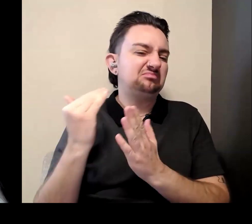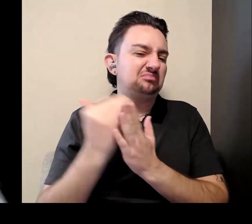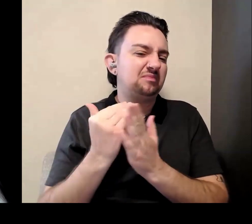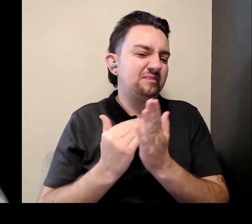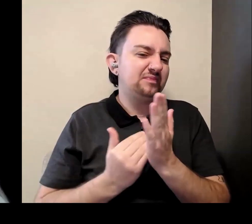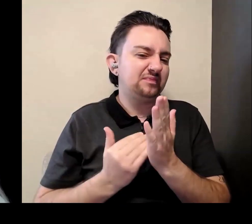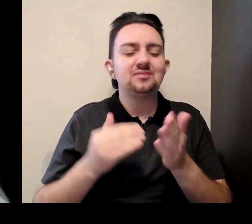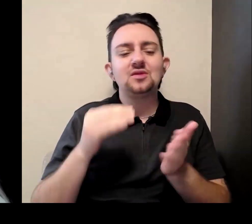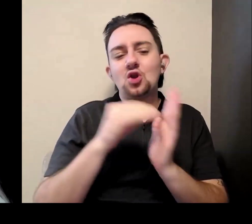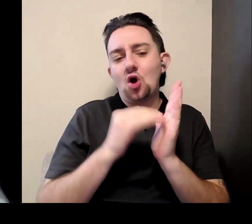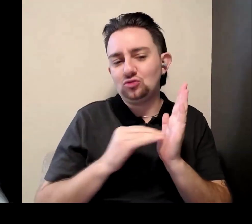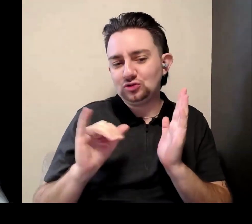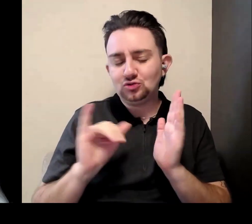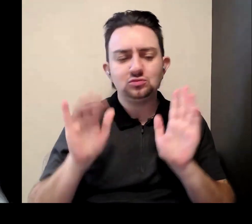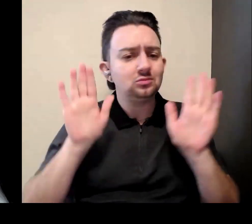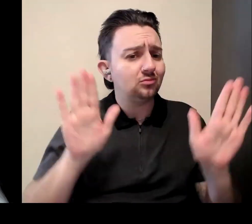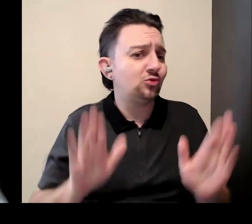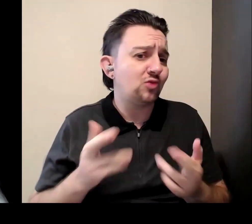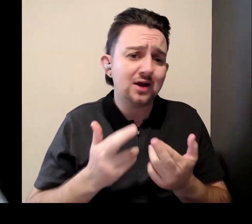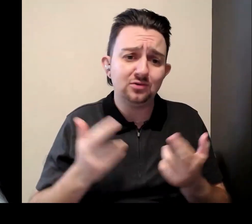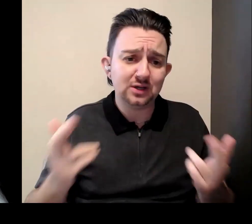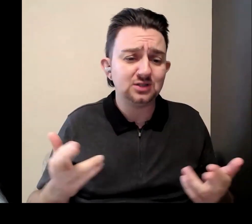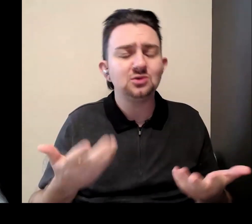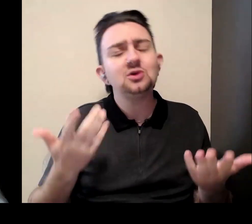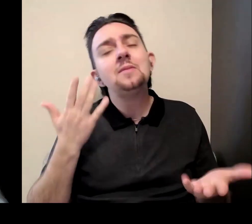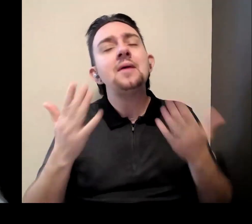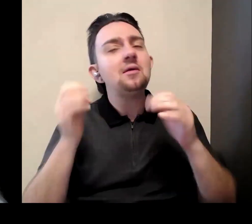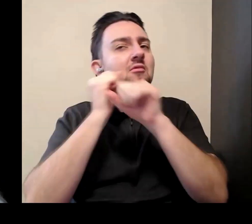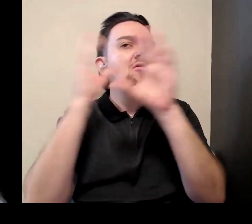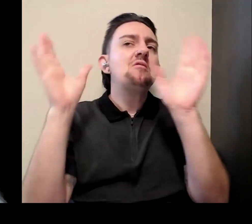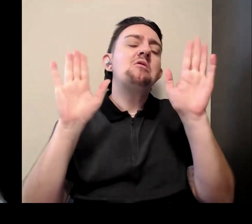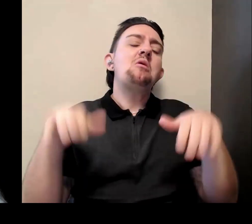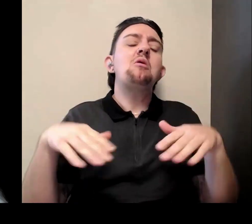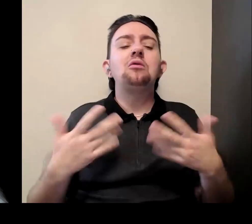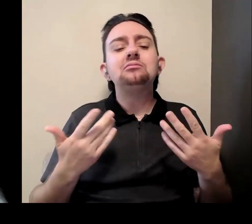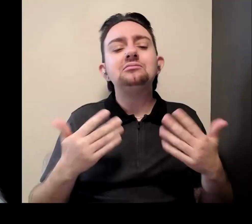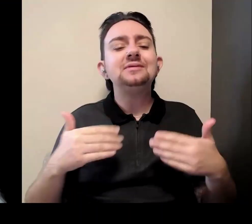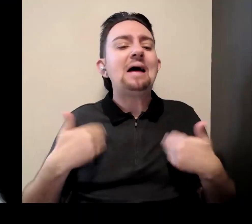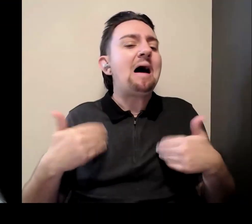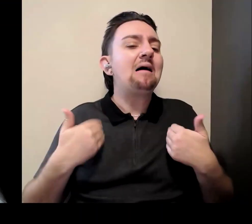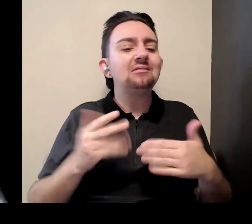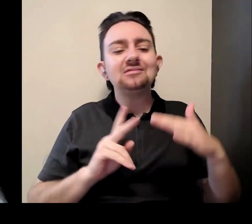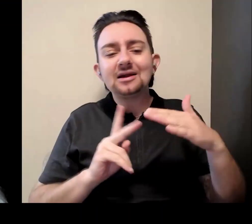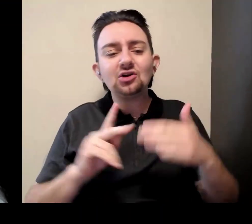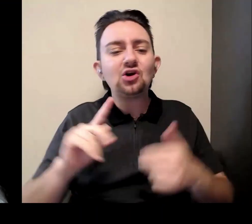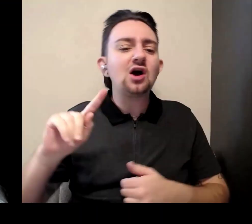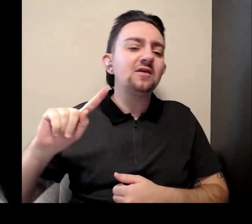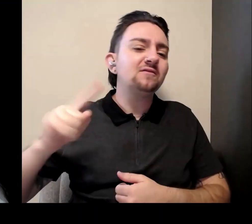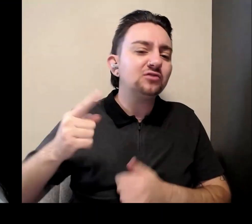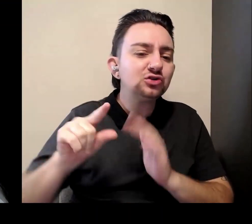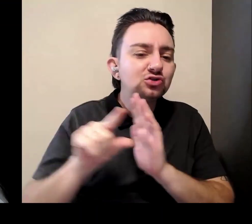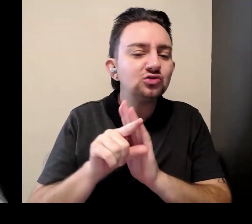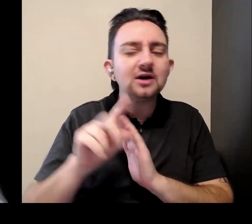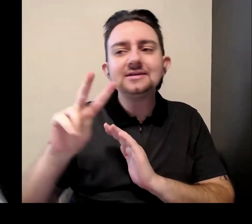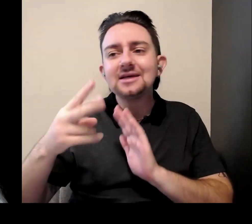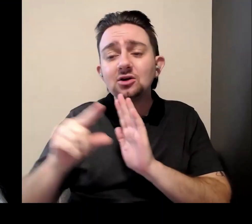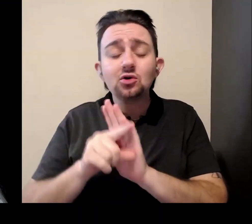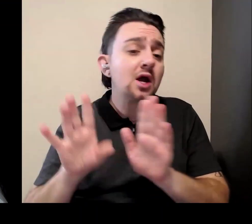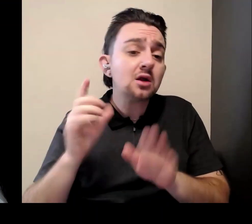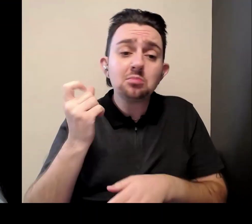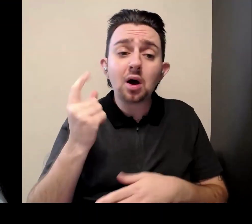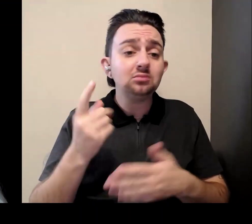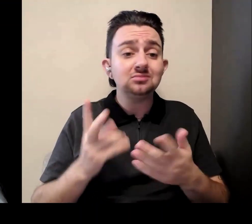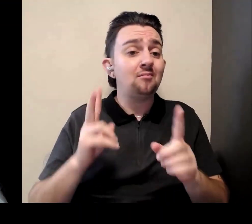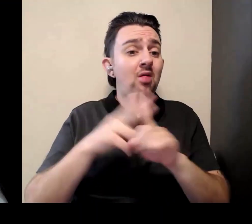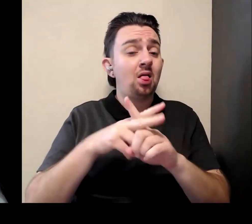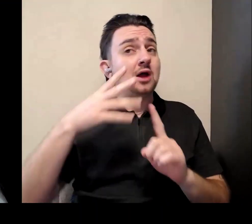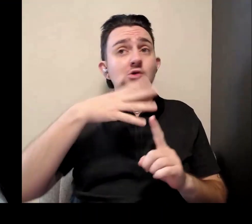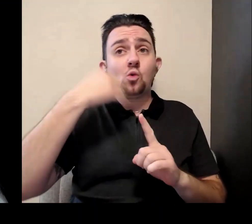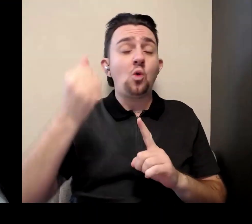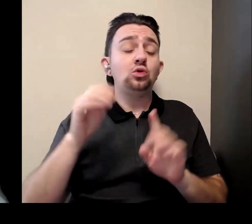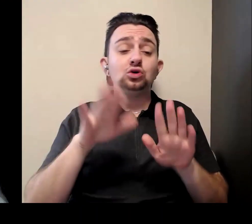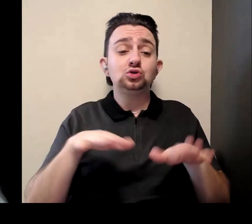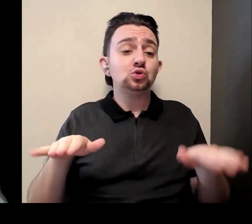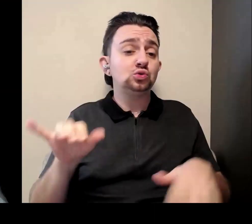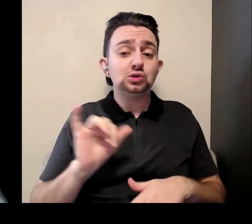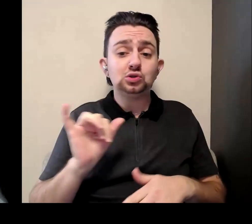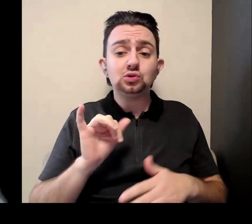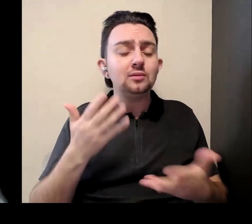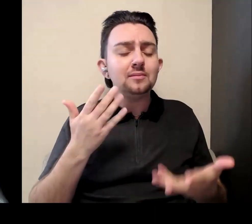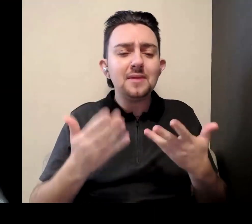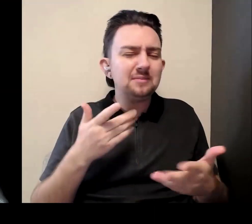And you think of this as more for kindergarten, first, maybe second graders, but I've had to use some of these exercises for much older kids we get that still can't break a sentence into words.